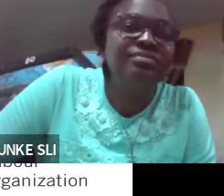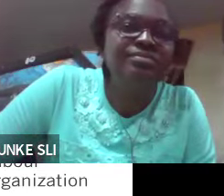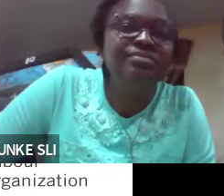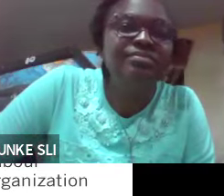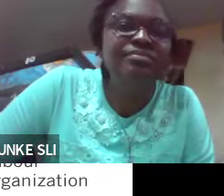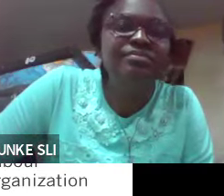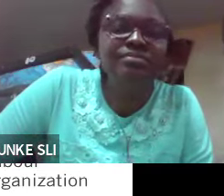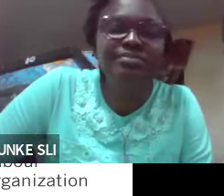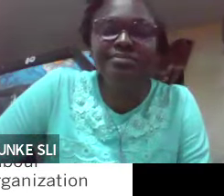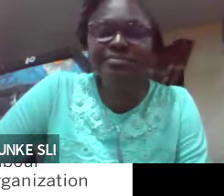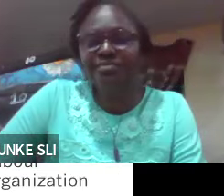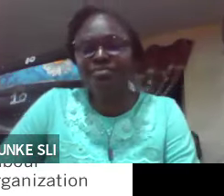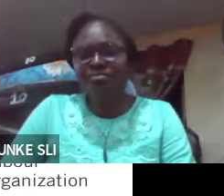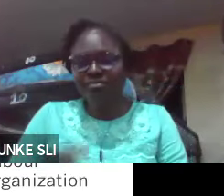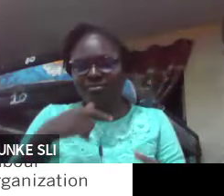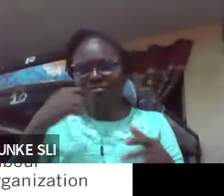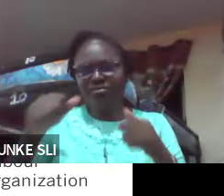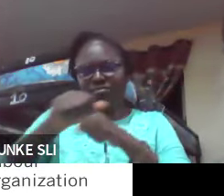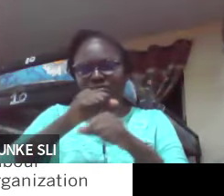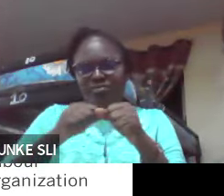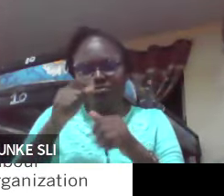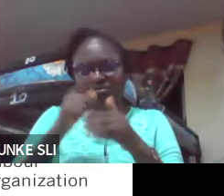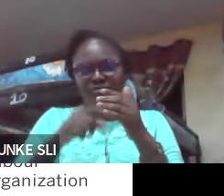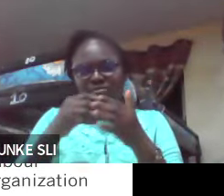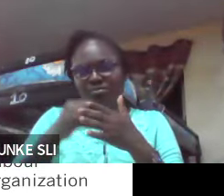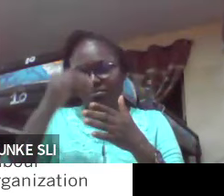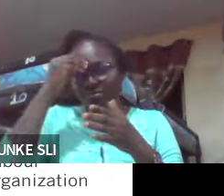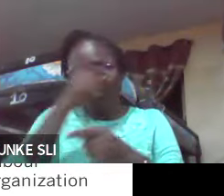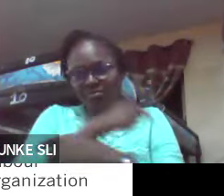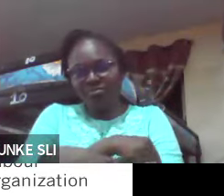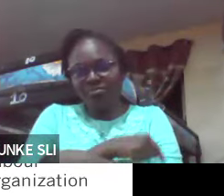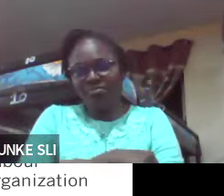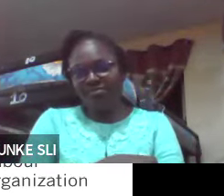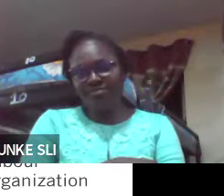Dotun Akinseinde: to tell us about what we learned today. Dotun Akinseinde: Okay?